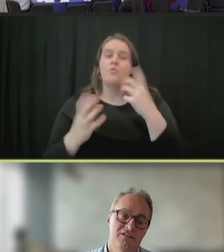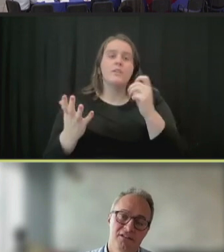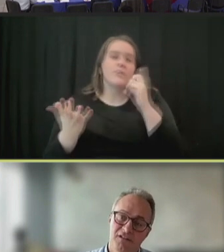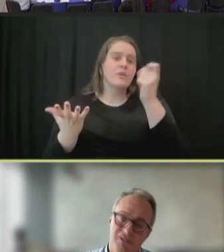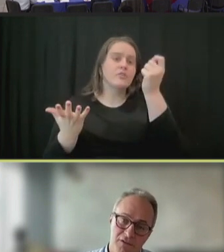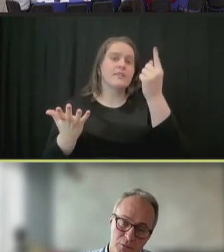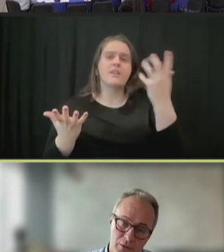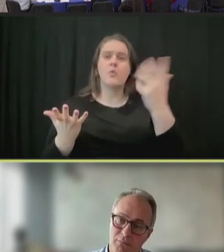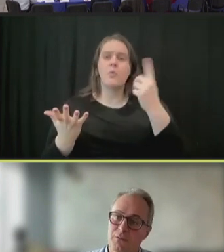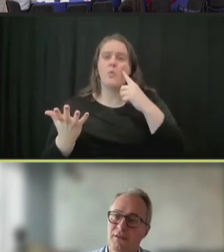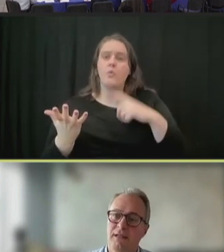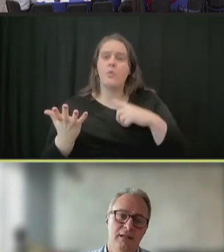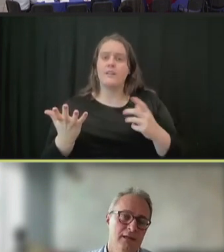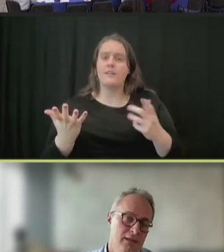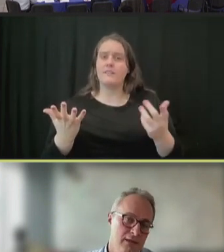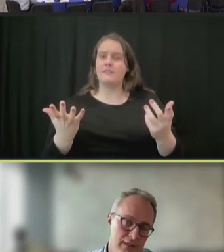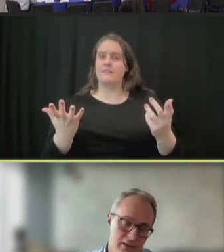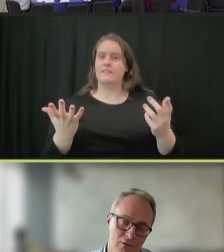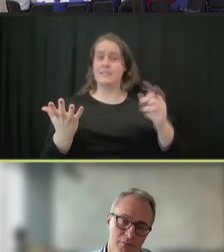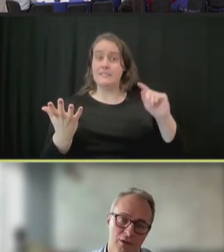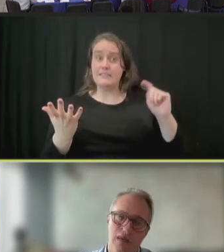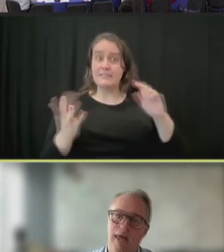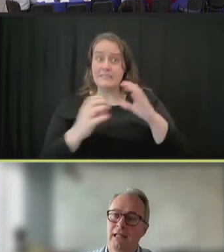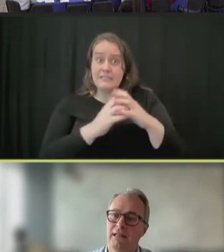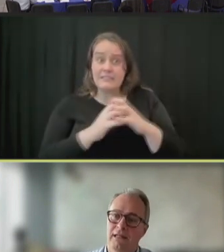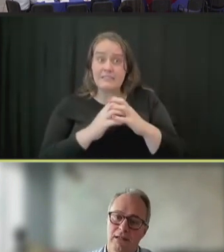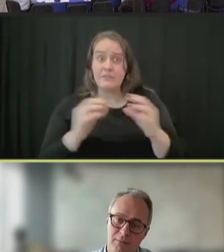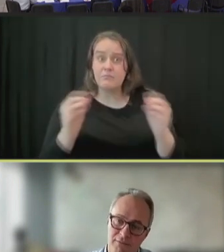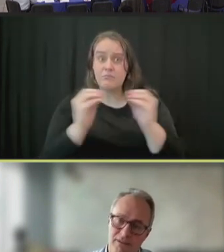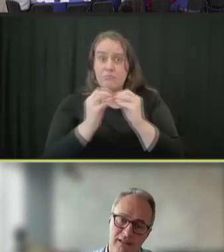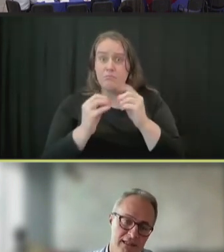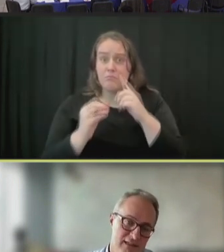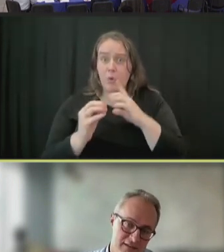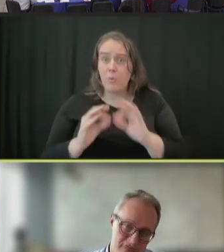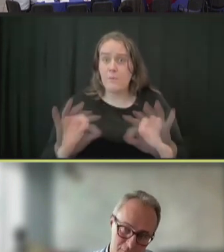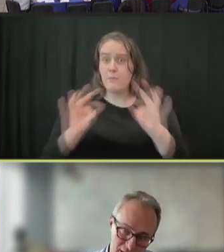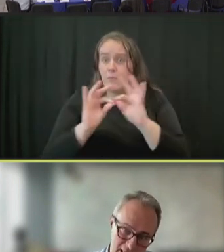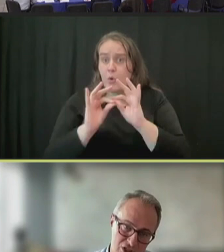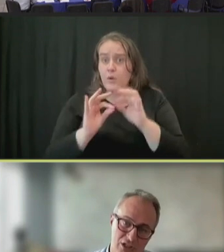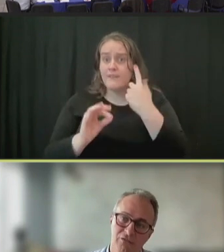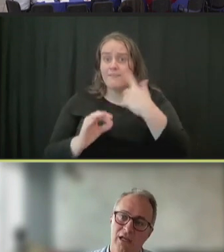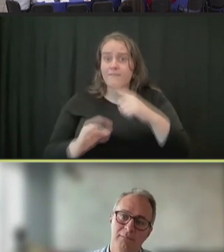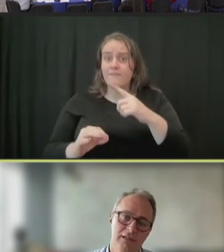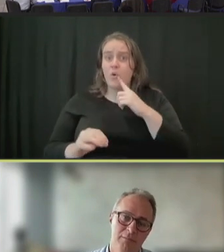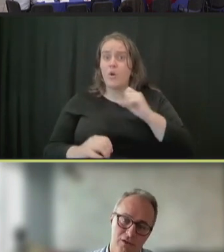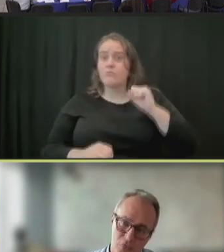T cells are more important in the granuloma and preventing the dissemination of Mtb to